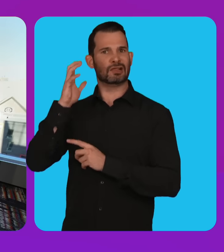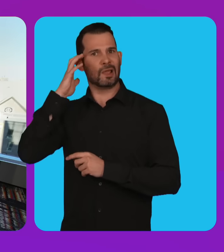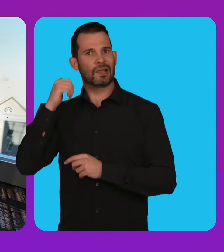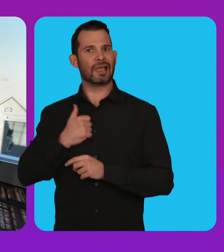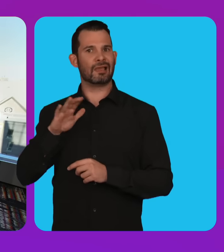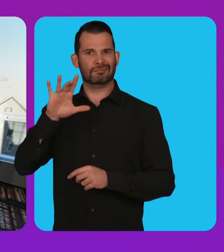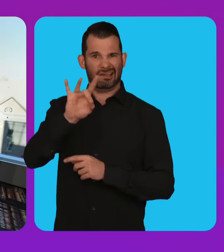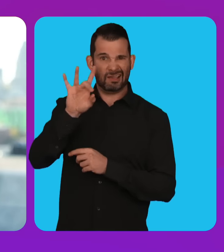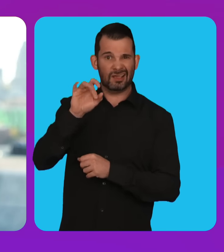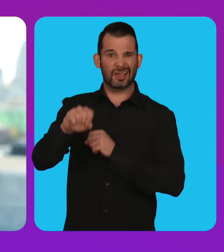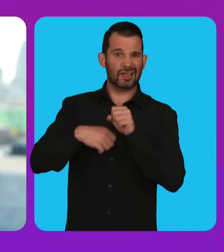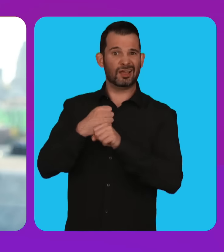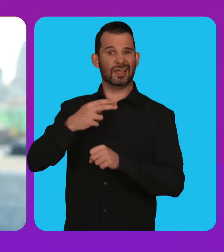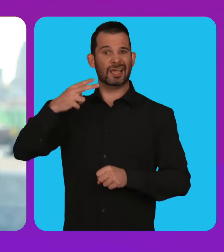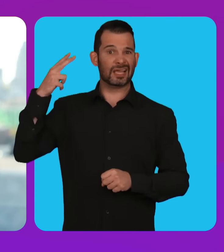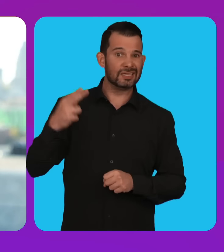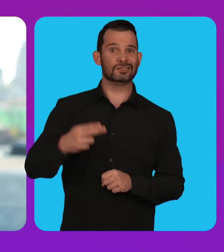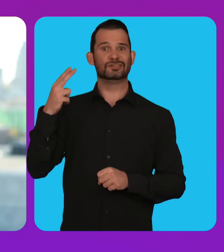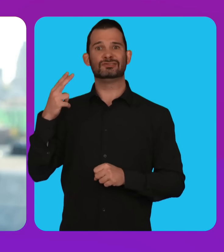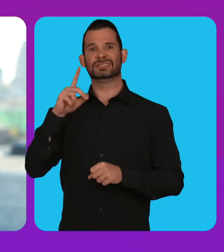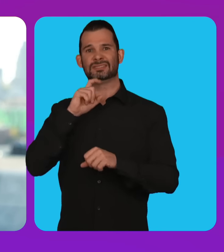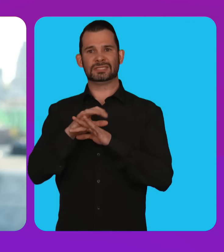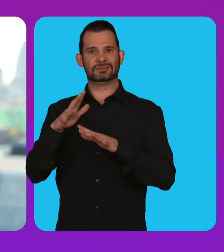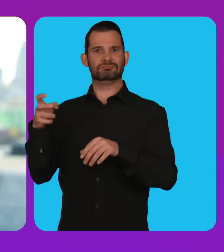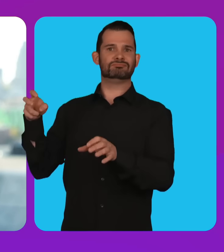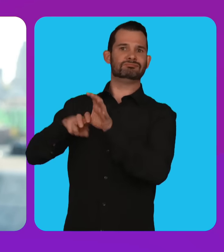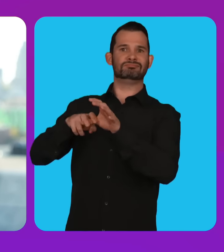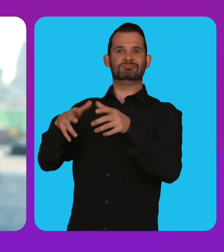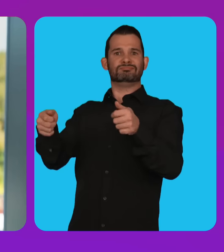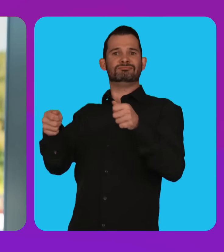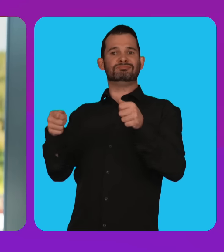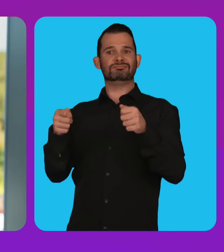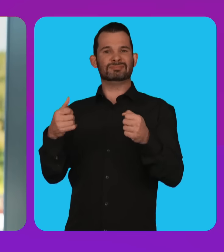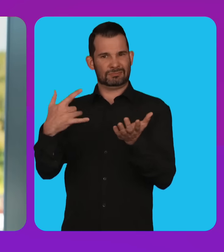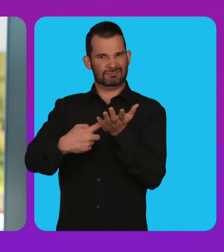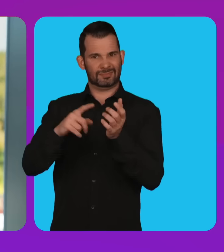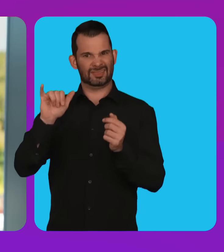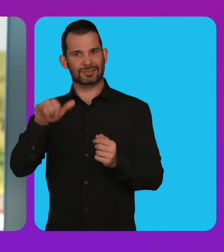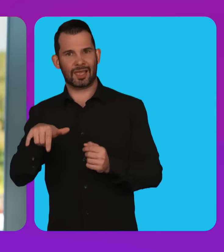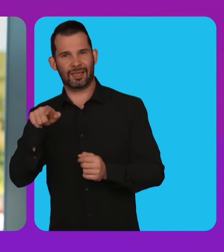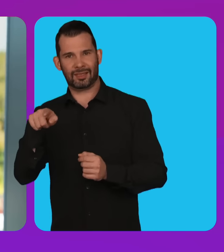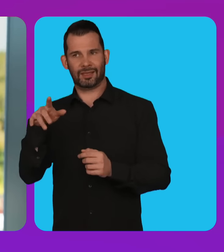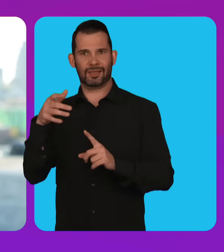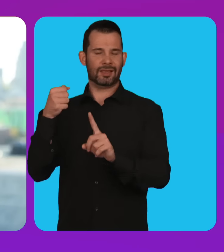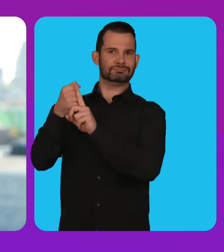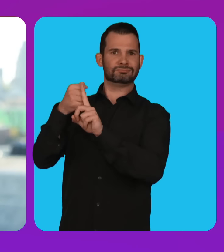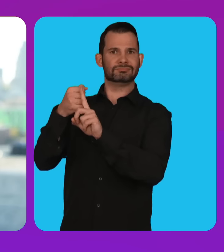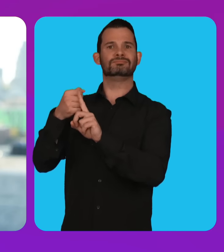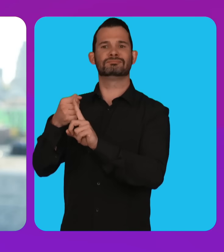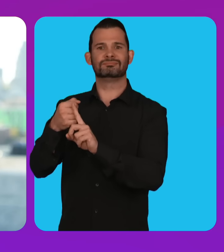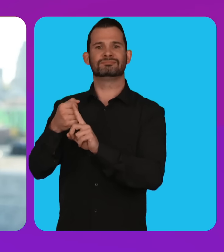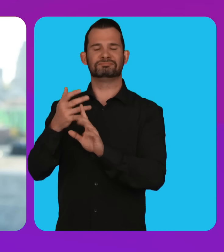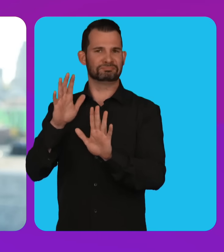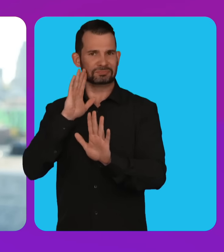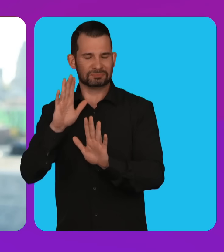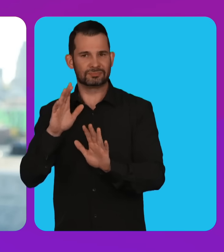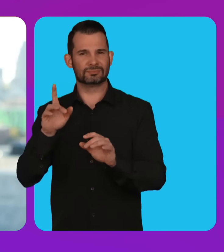woman in CBC/Radio-Canada's 88-year history to be at the helm. We'll talk about that milestone,